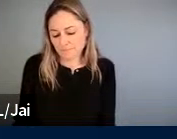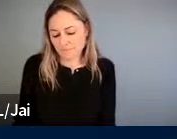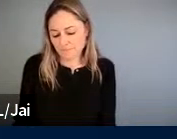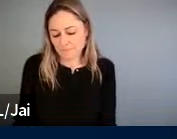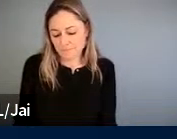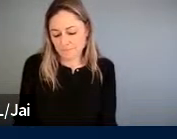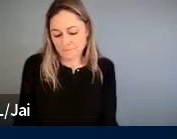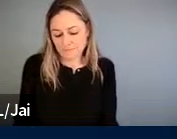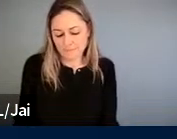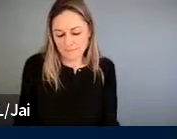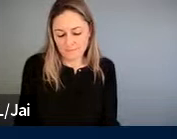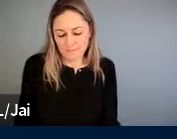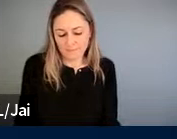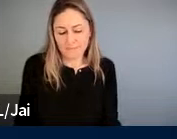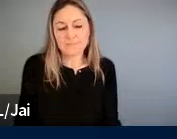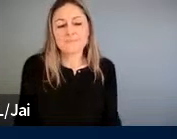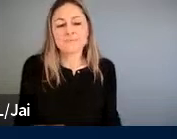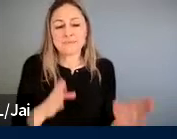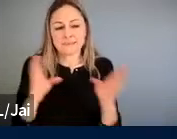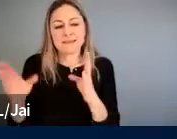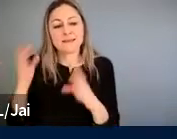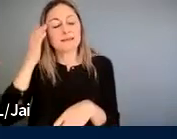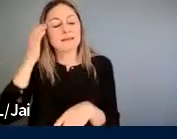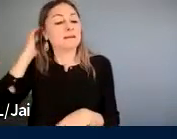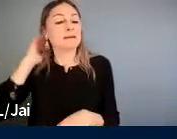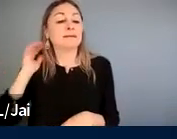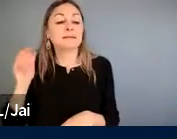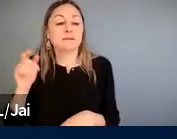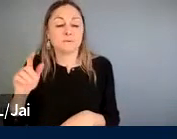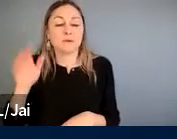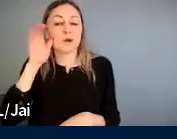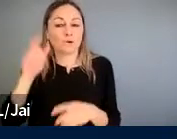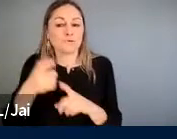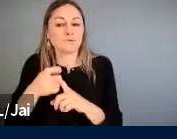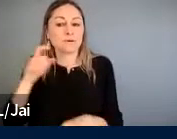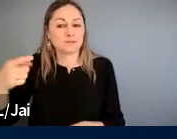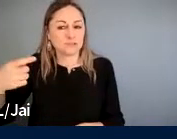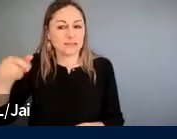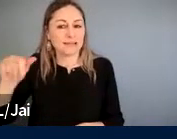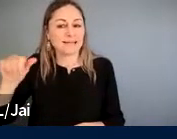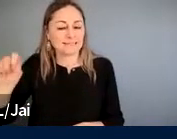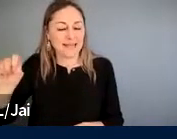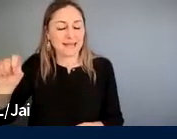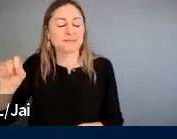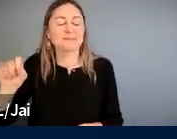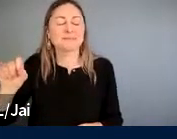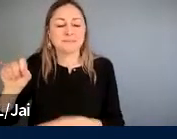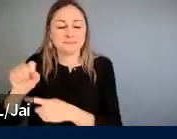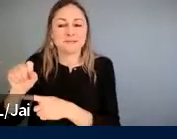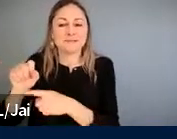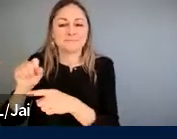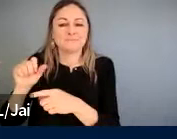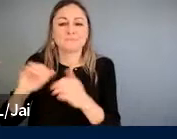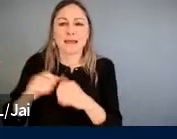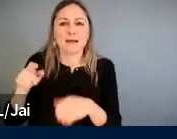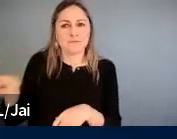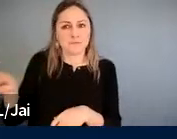the federal and practitioner hearing, we heard from GSA on how they are particularly exploring